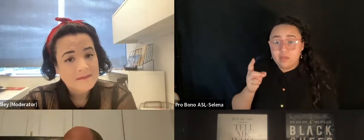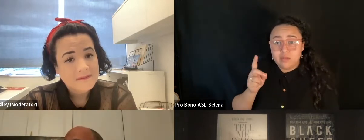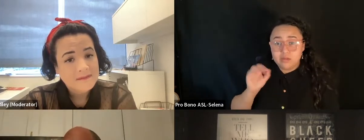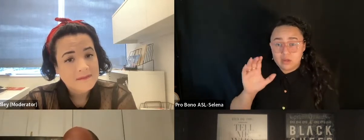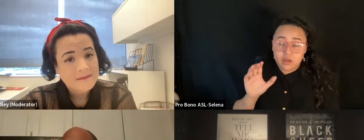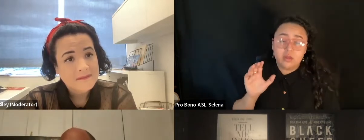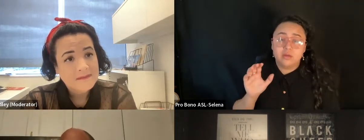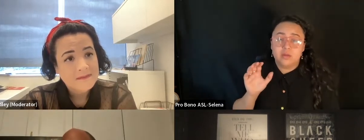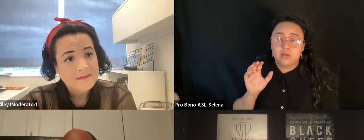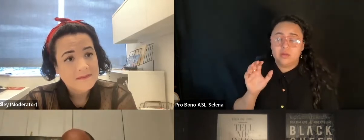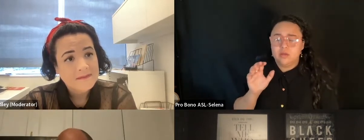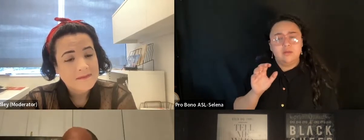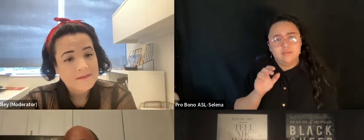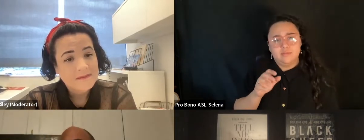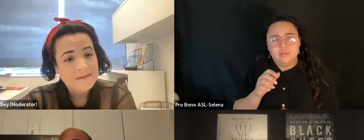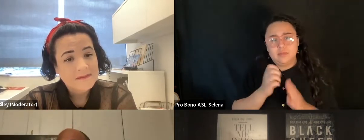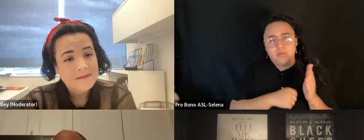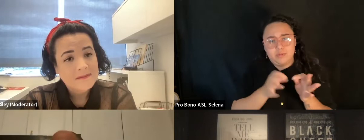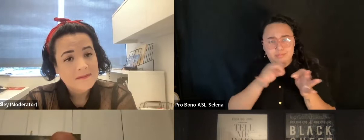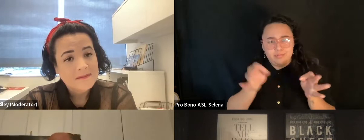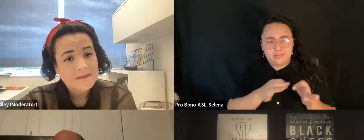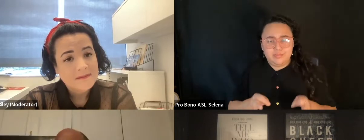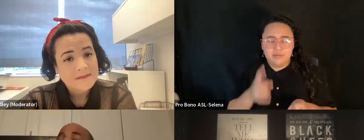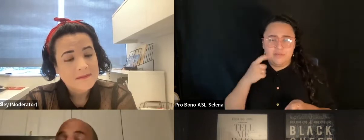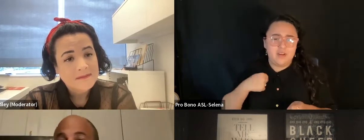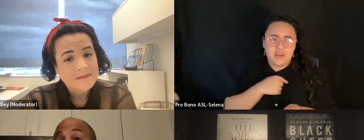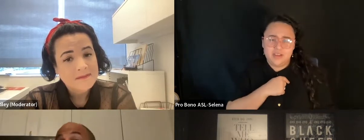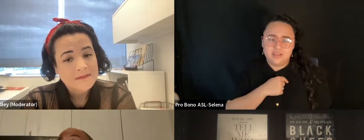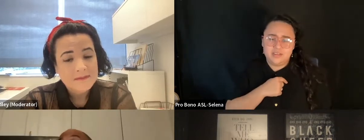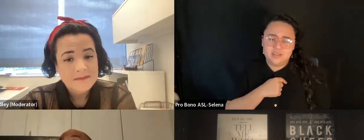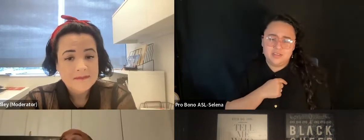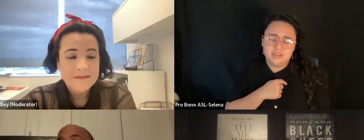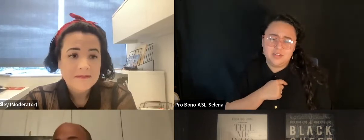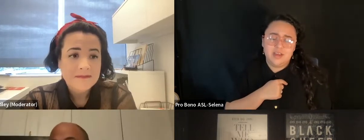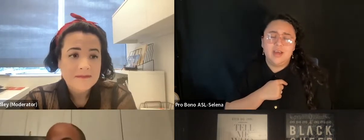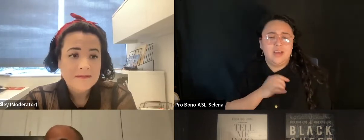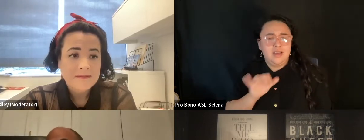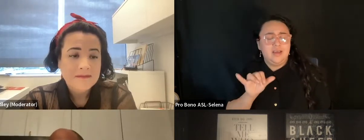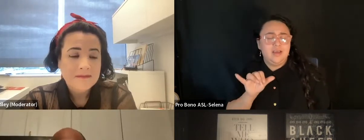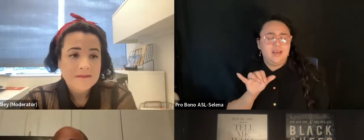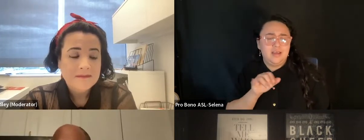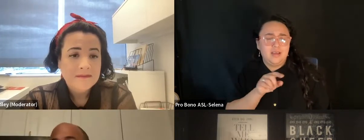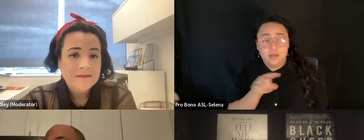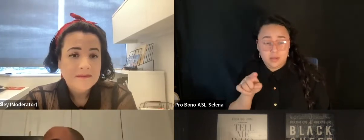It wasn't a discovery but it was a reminder actually because we lived through it. What a decisive figure Diana was.